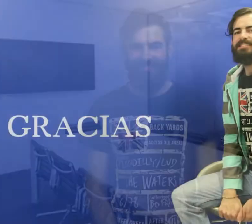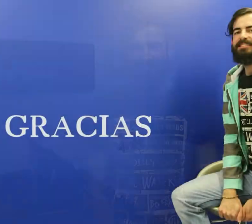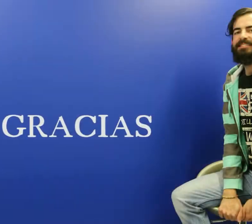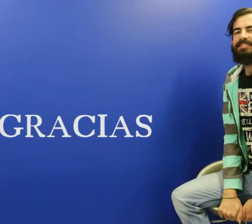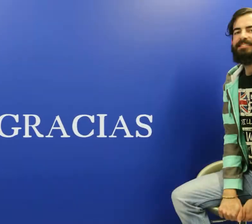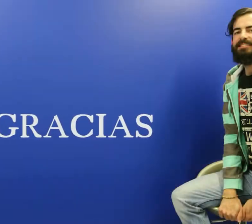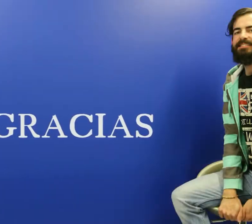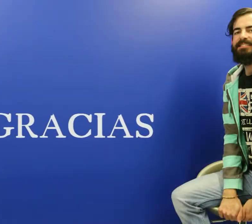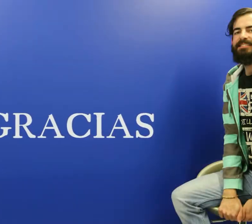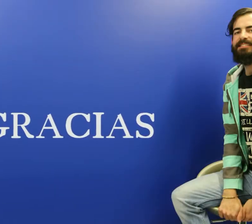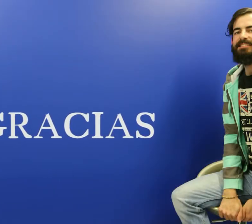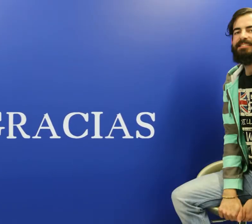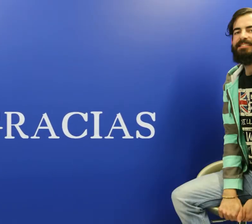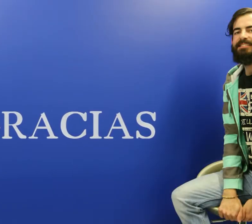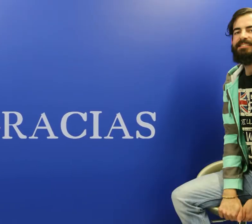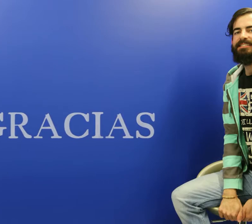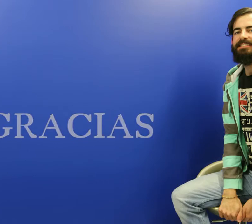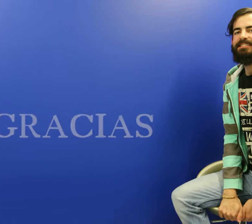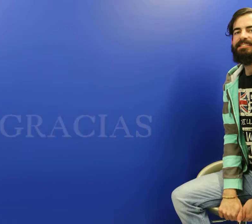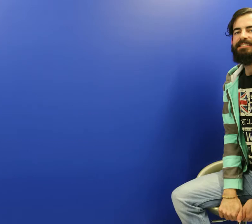Thank you